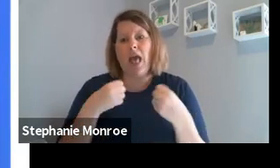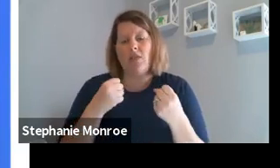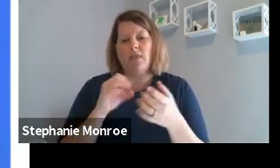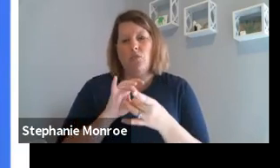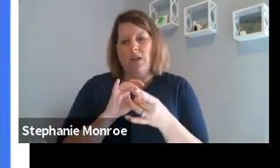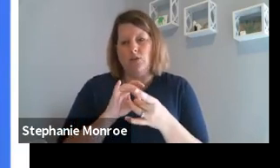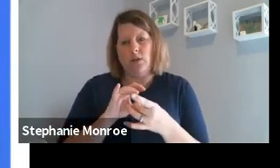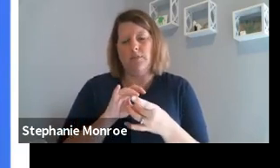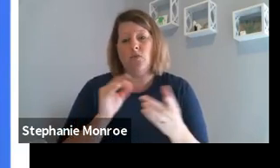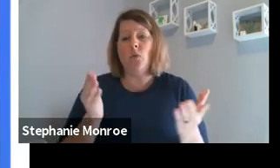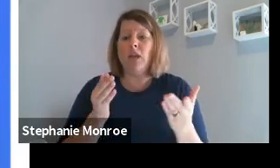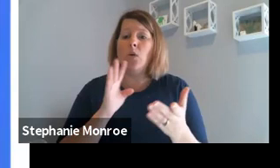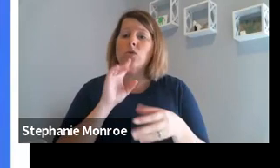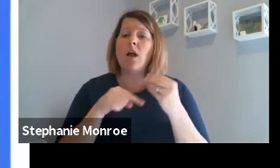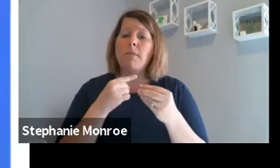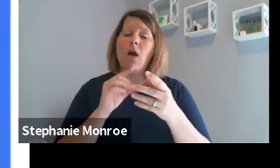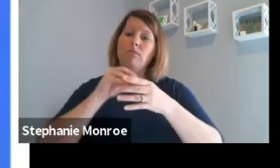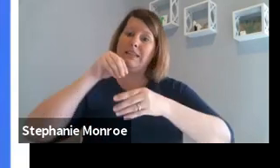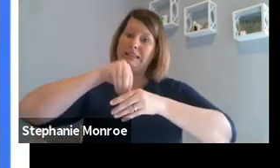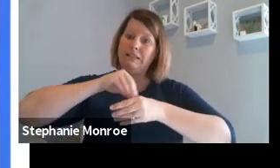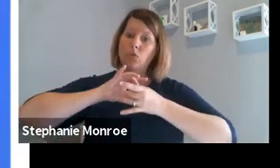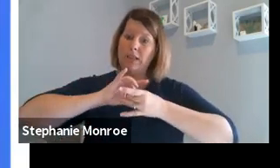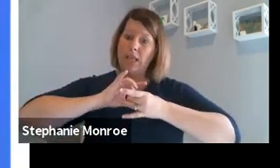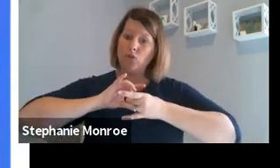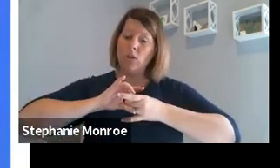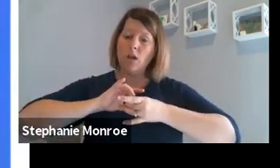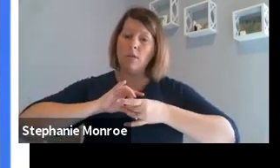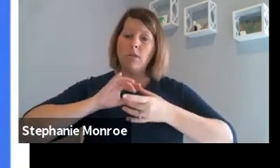in the relationship the partners support one another.